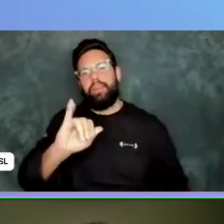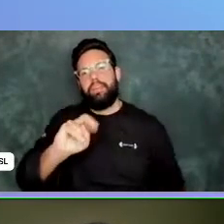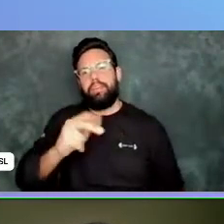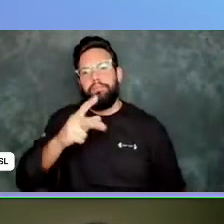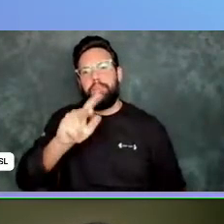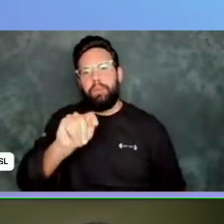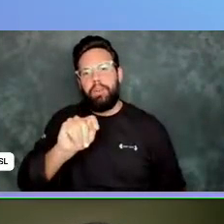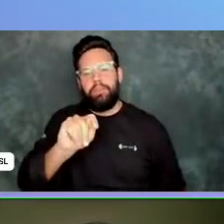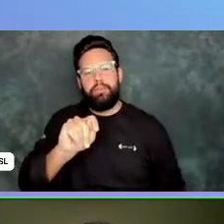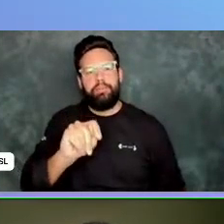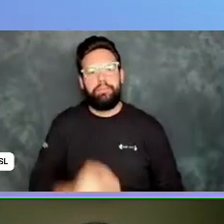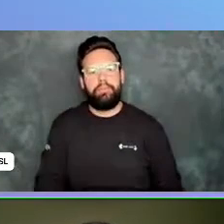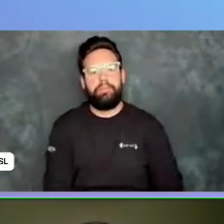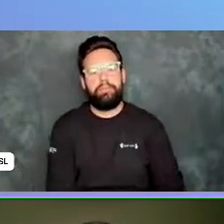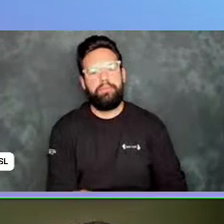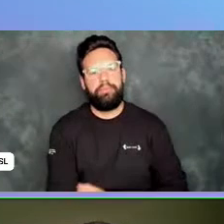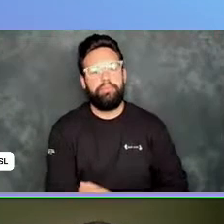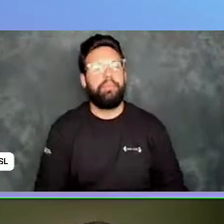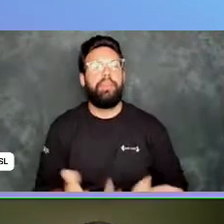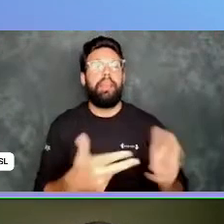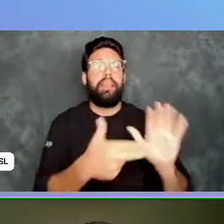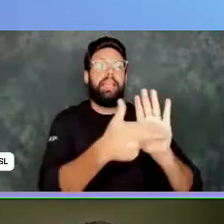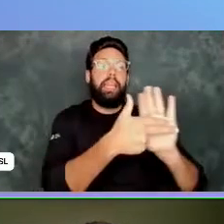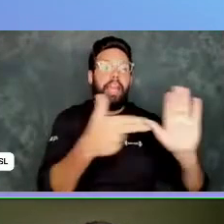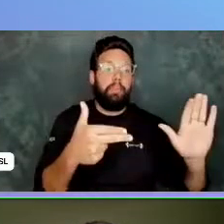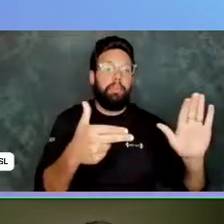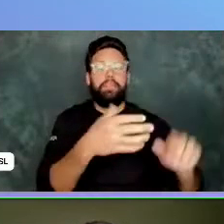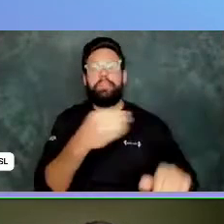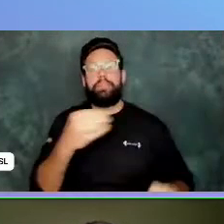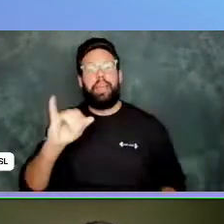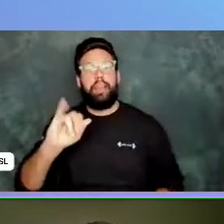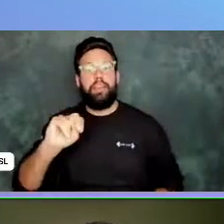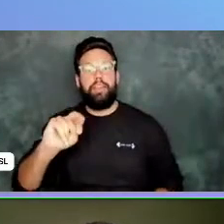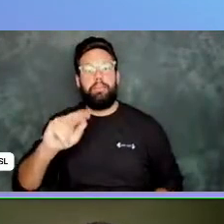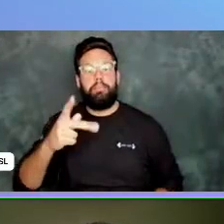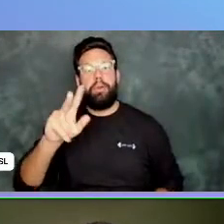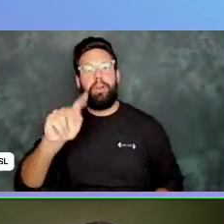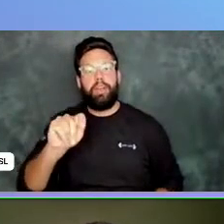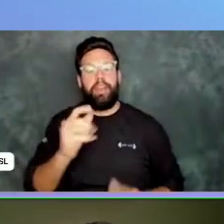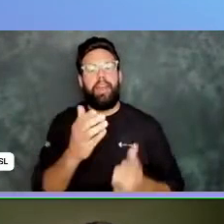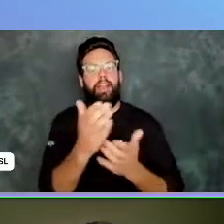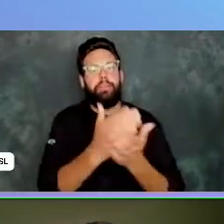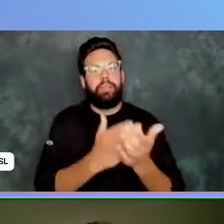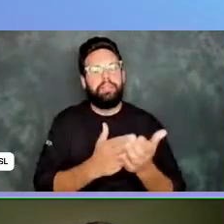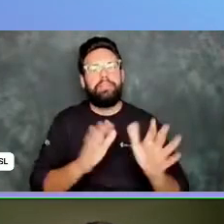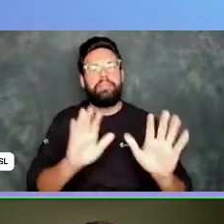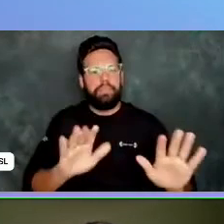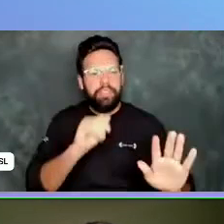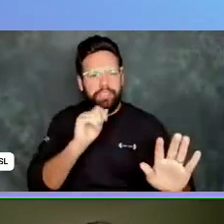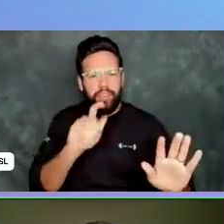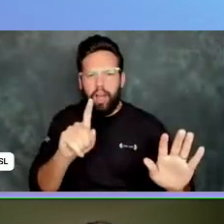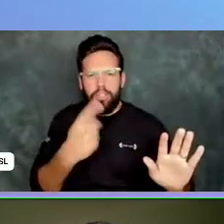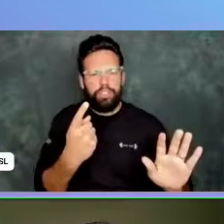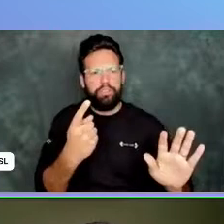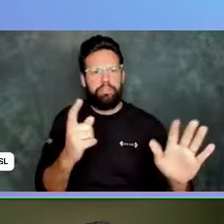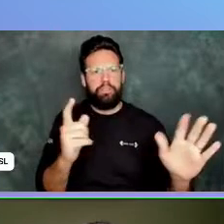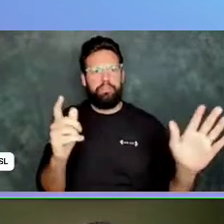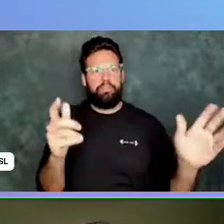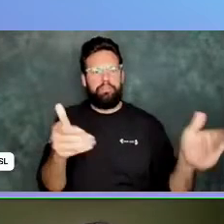basic fundamental level, a form is a grouping of labels and input elements period these labels elements need